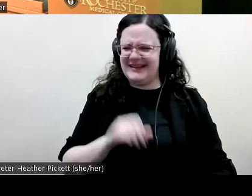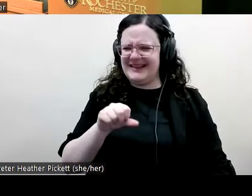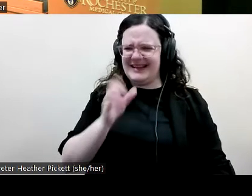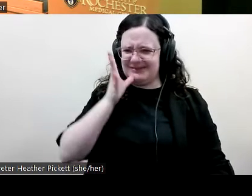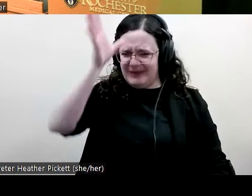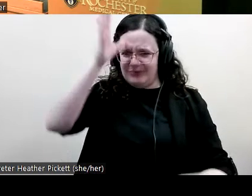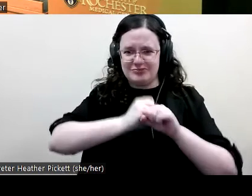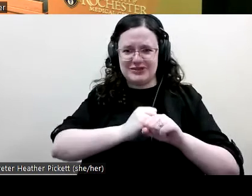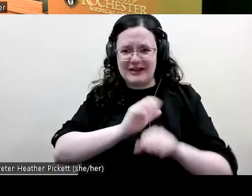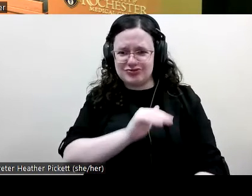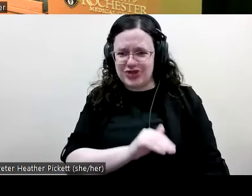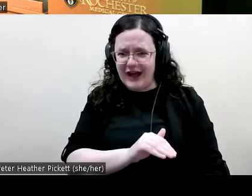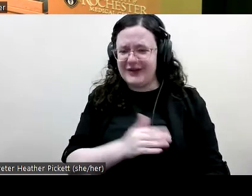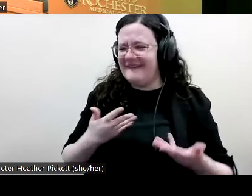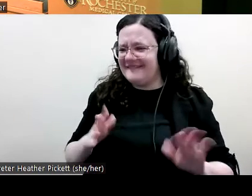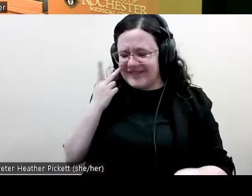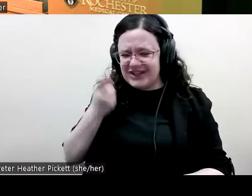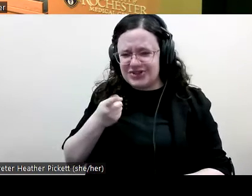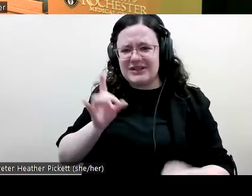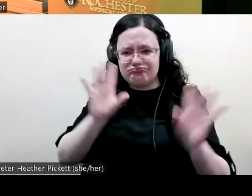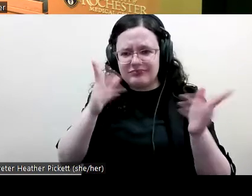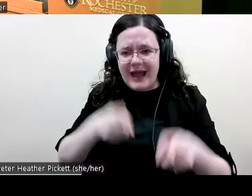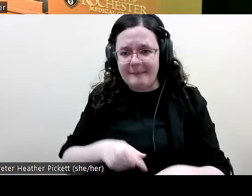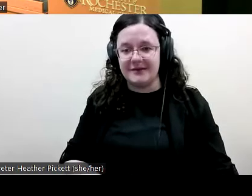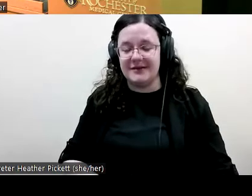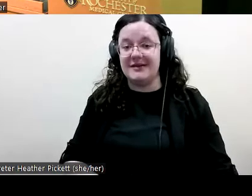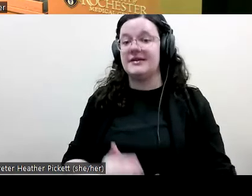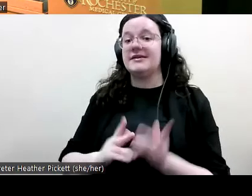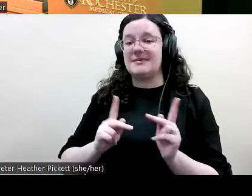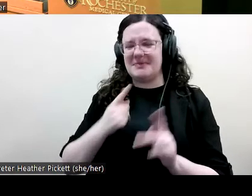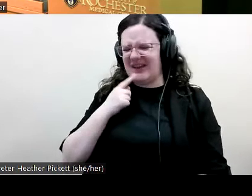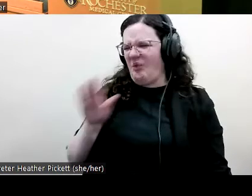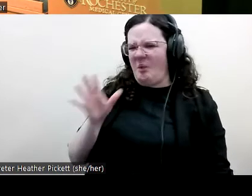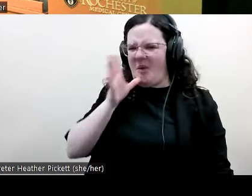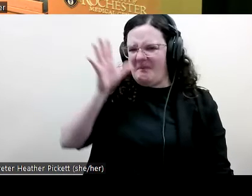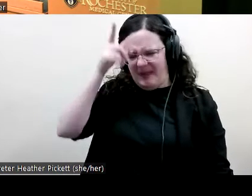illness is untreated they're cool or indifferent it can be really tough right especially when you